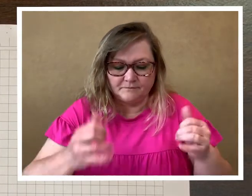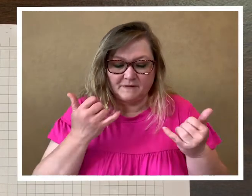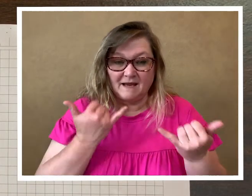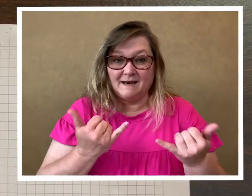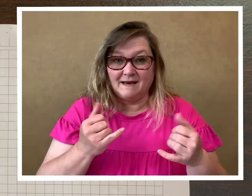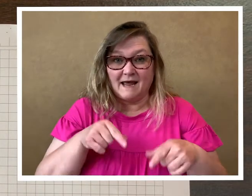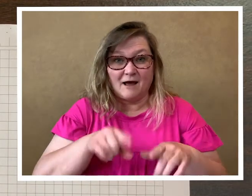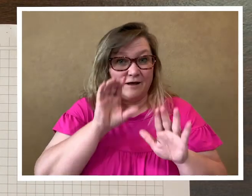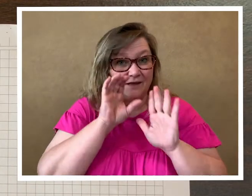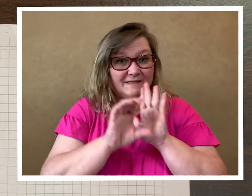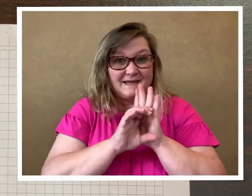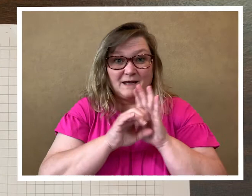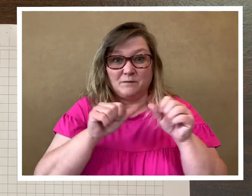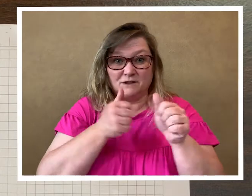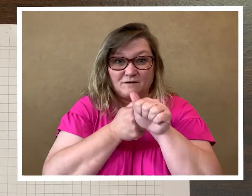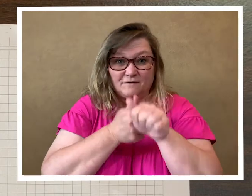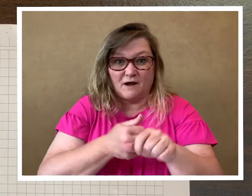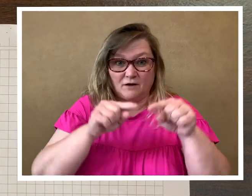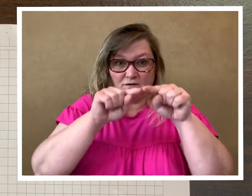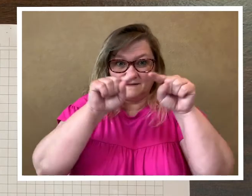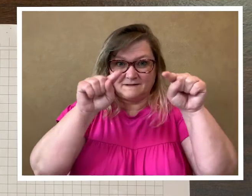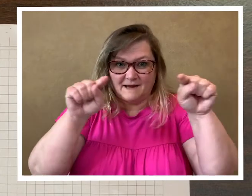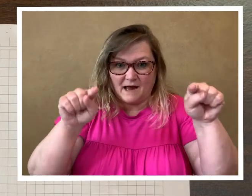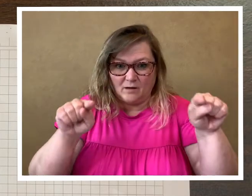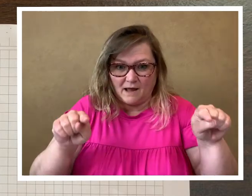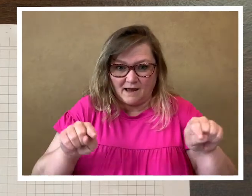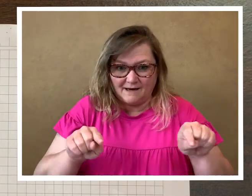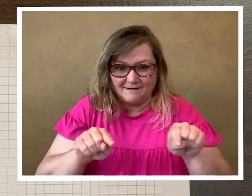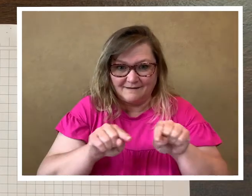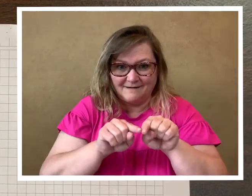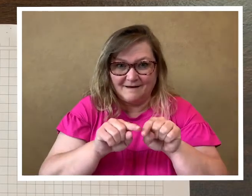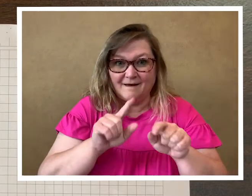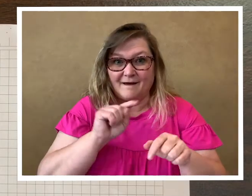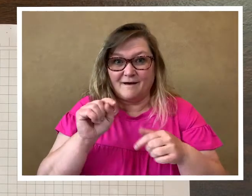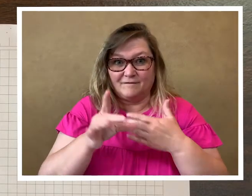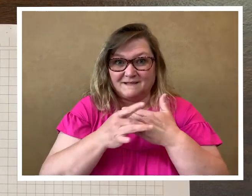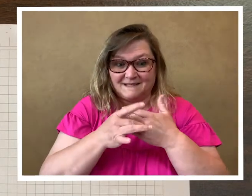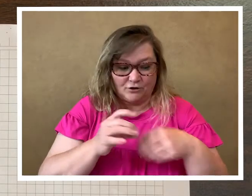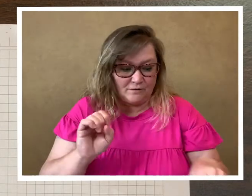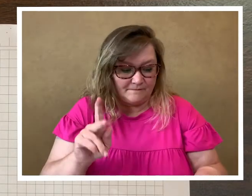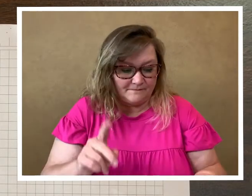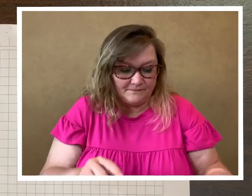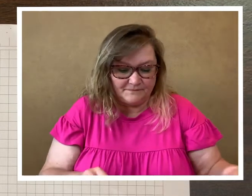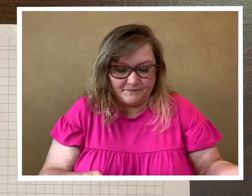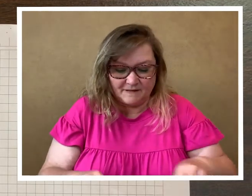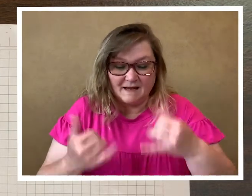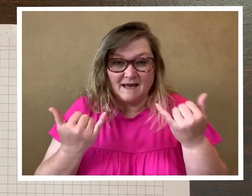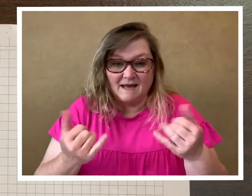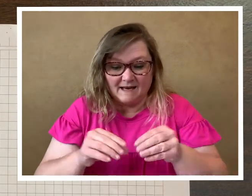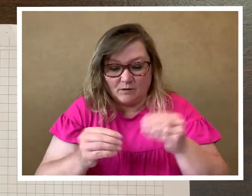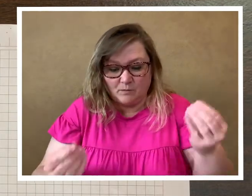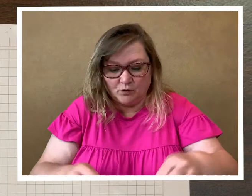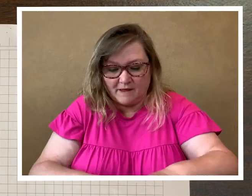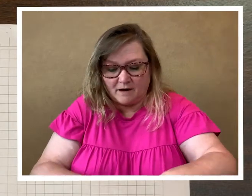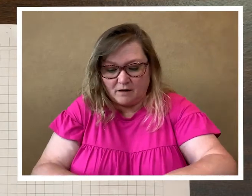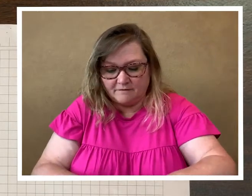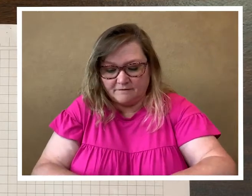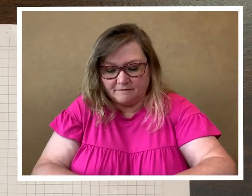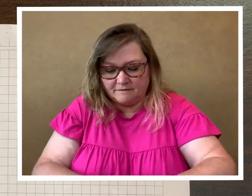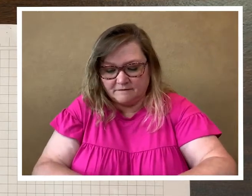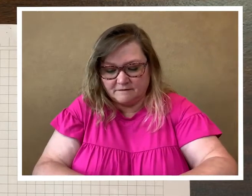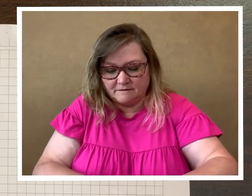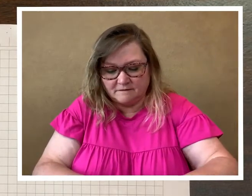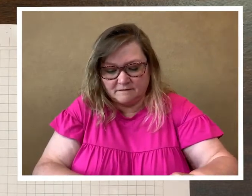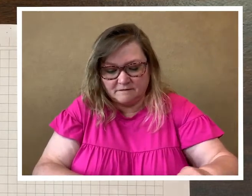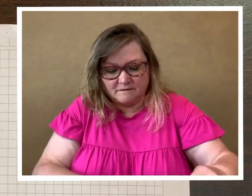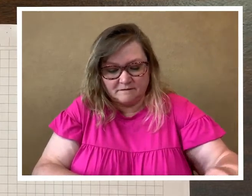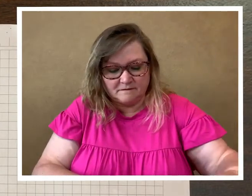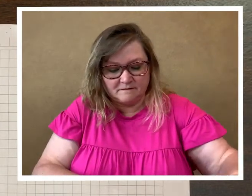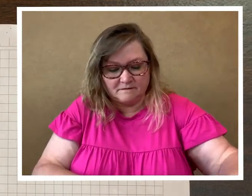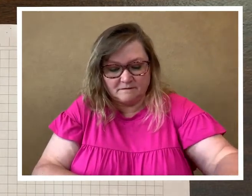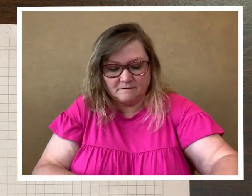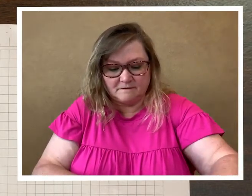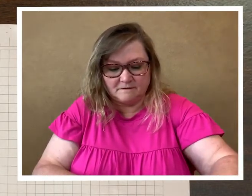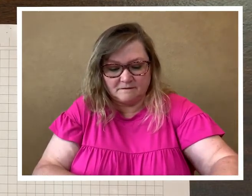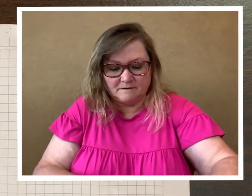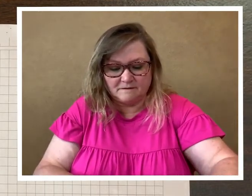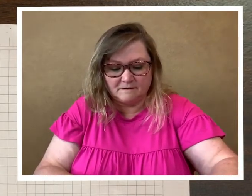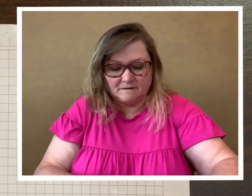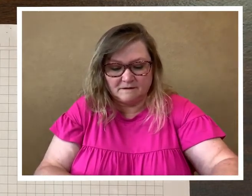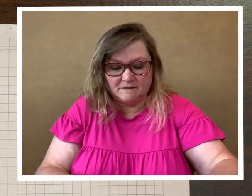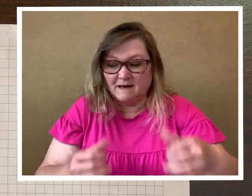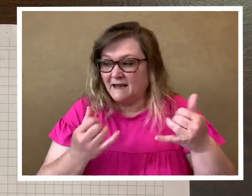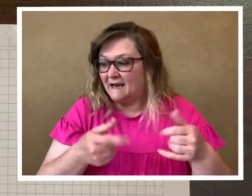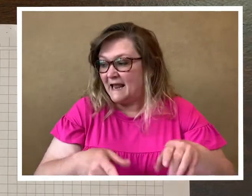now the image follows the outline of the sticker. now we pull that off and now